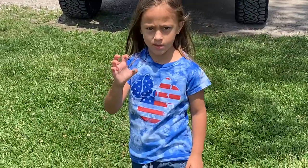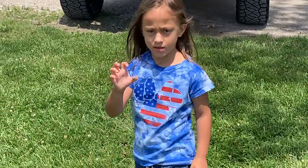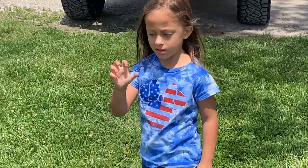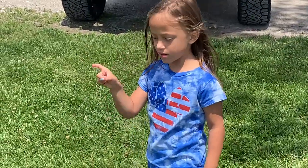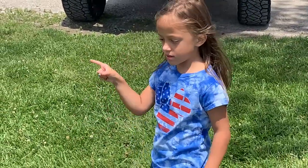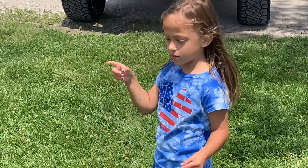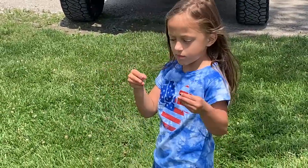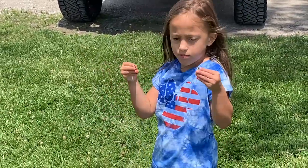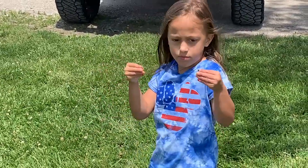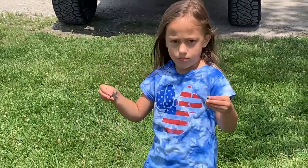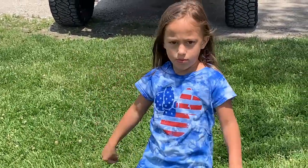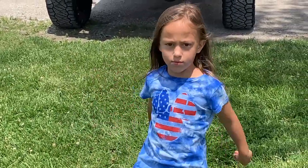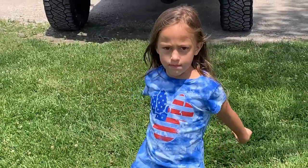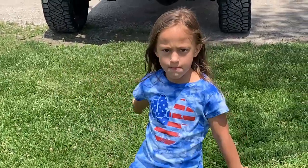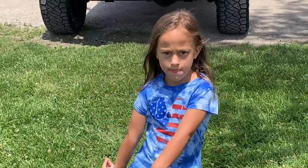Are there any more?